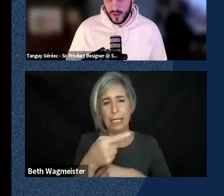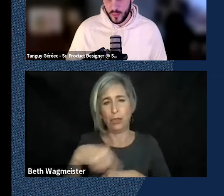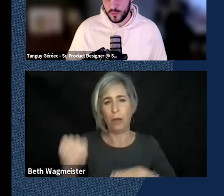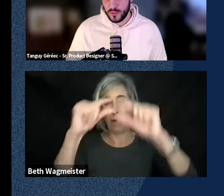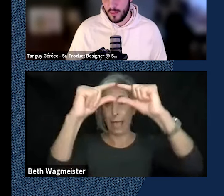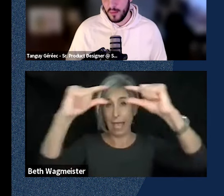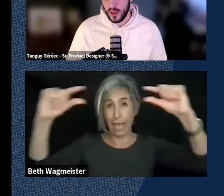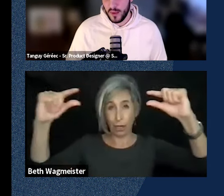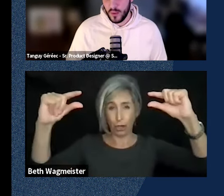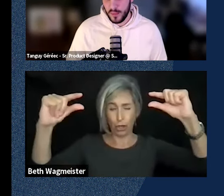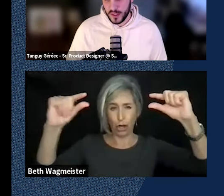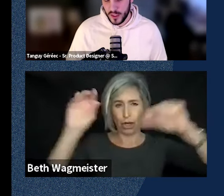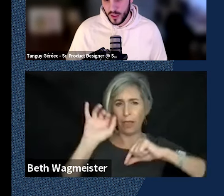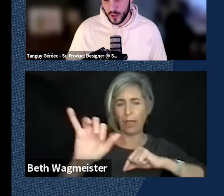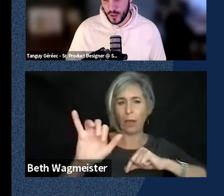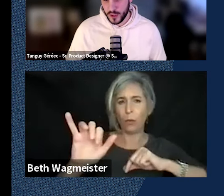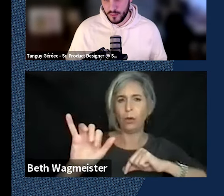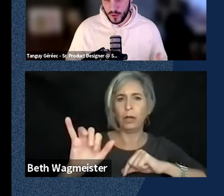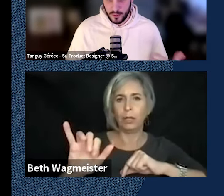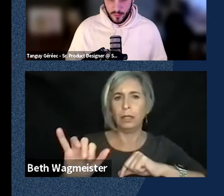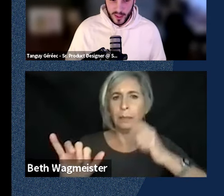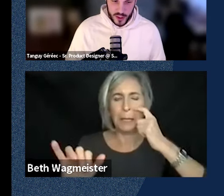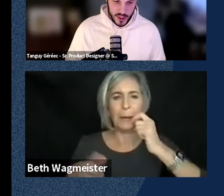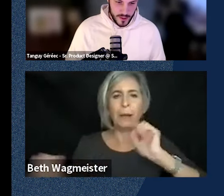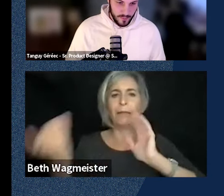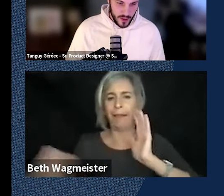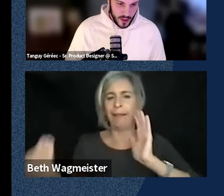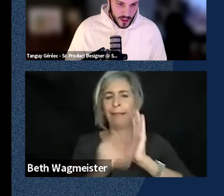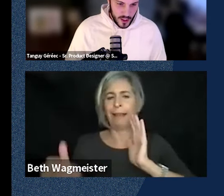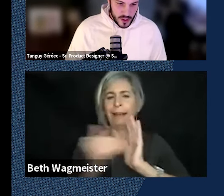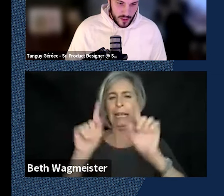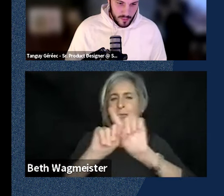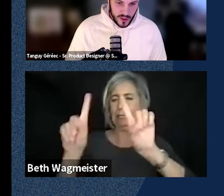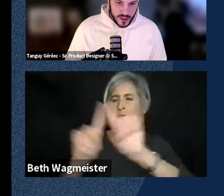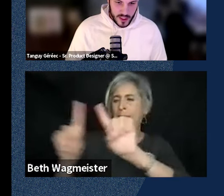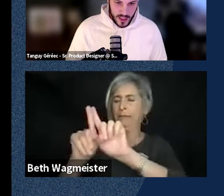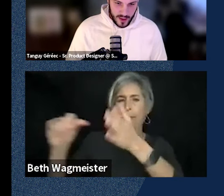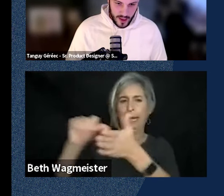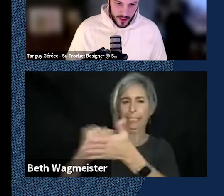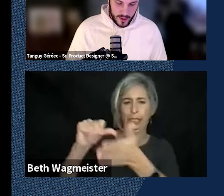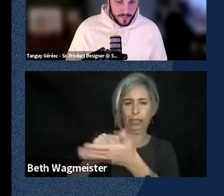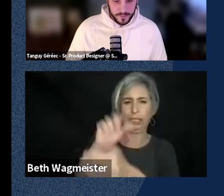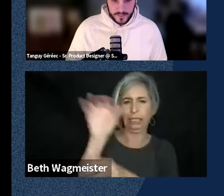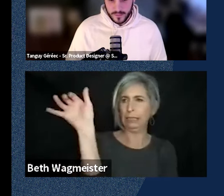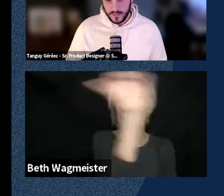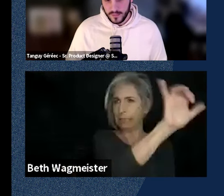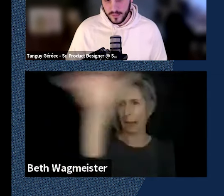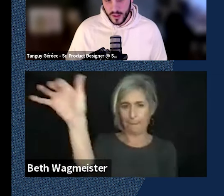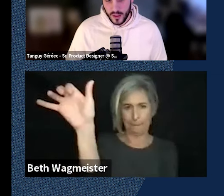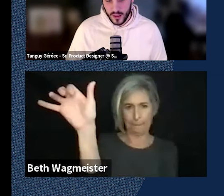that would probably be repeated across multiple pages. So I'm going to select that header.